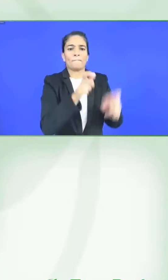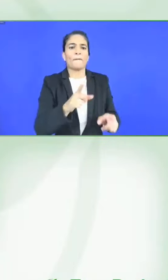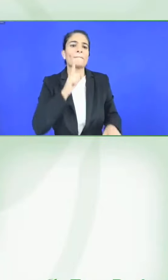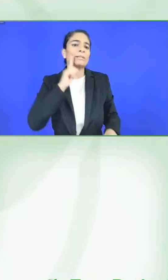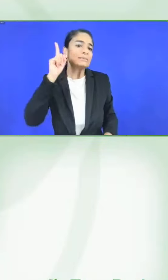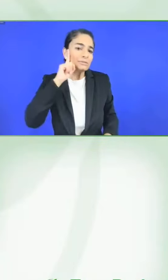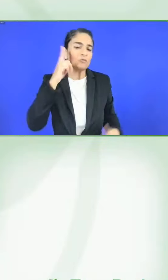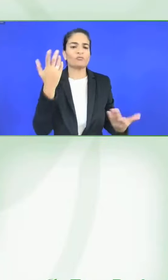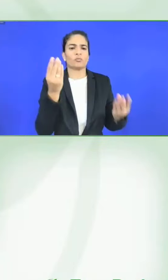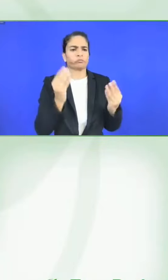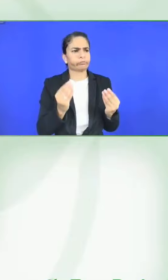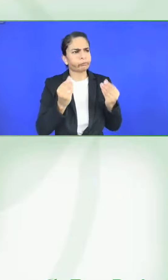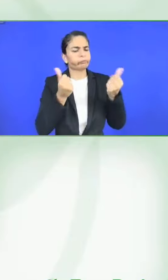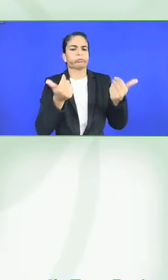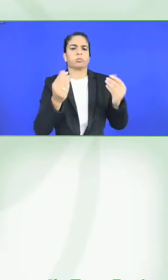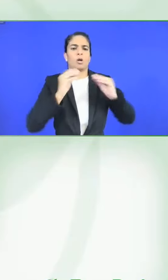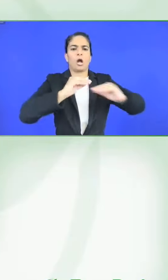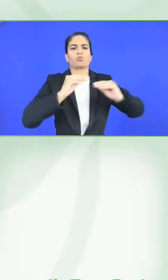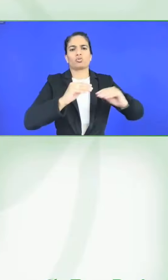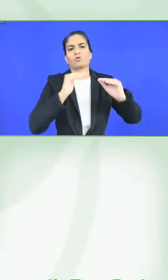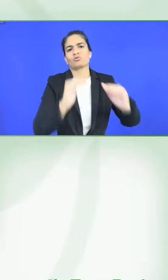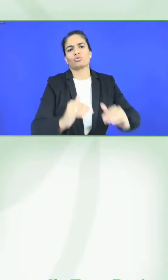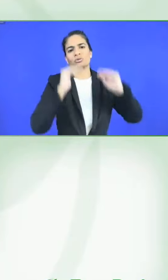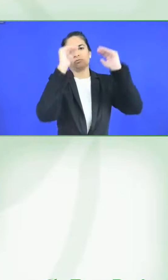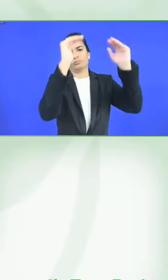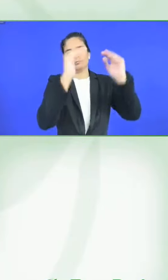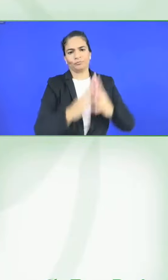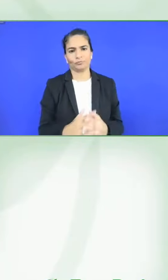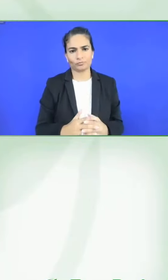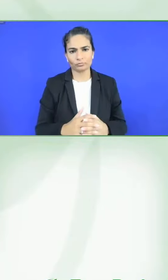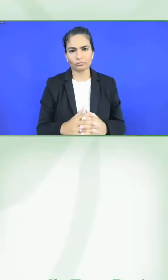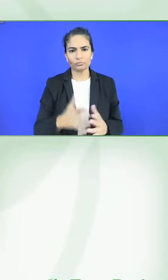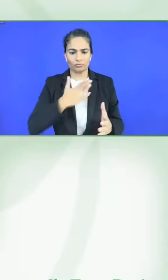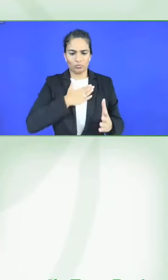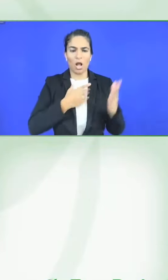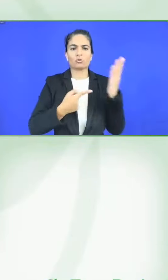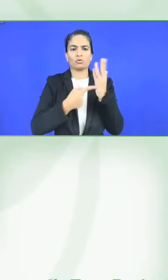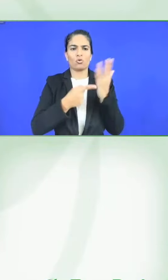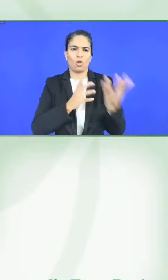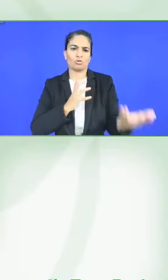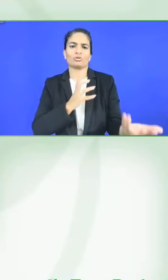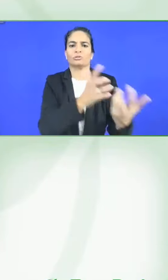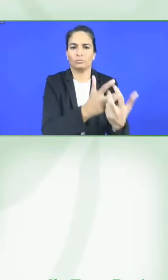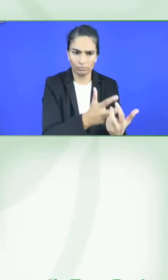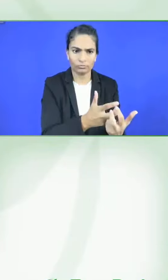We are looking forward to hearing your solution.